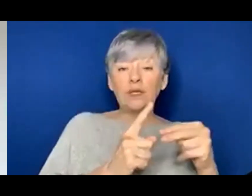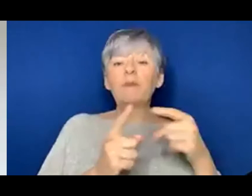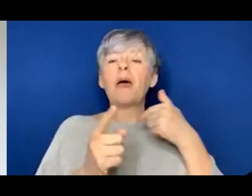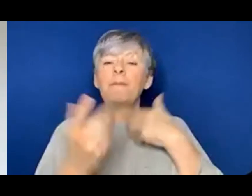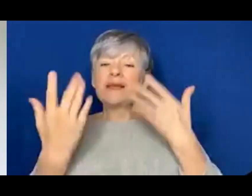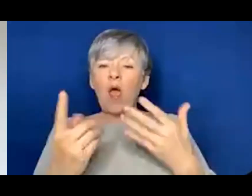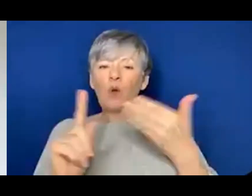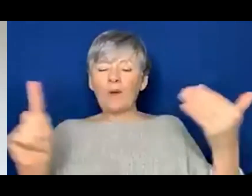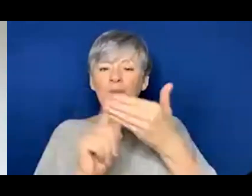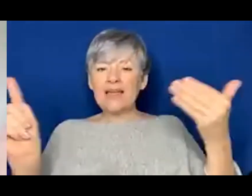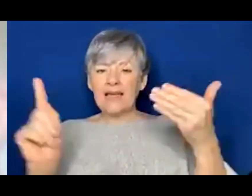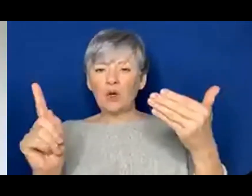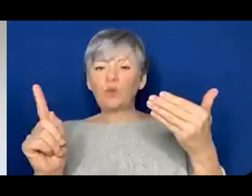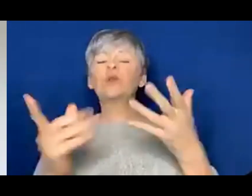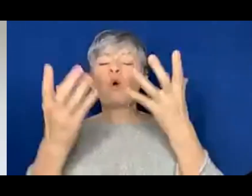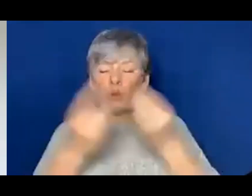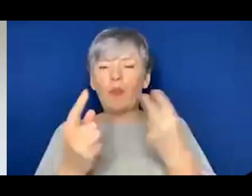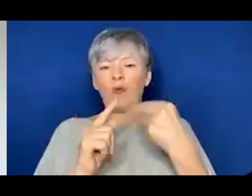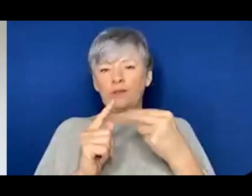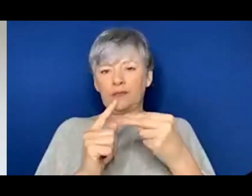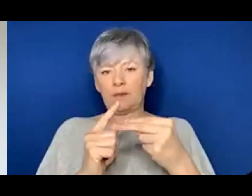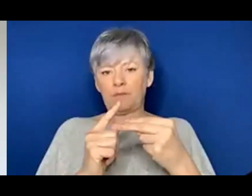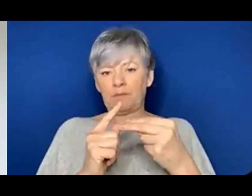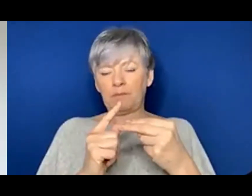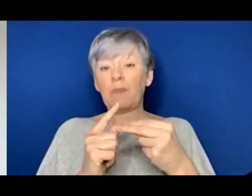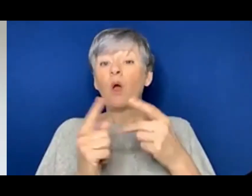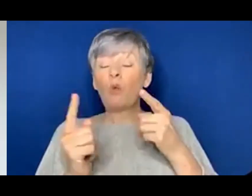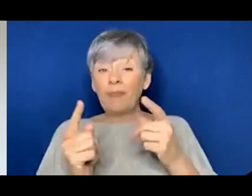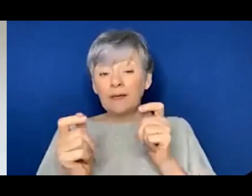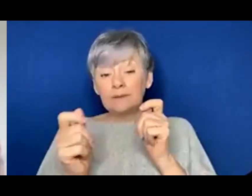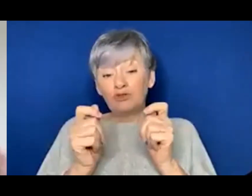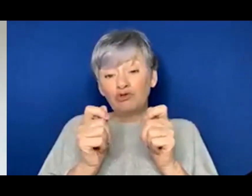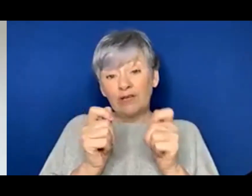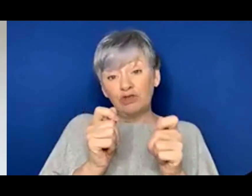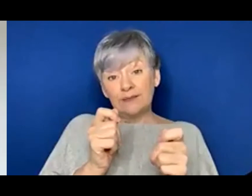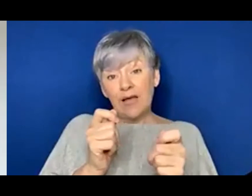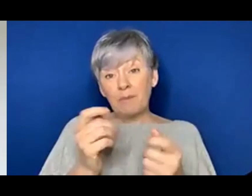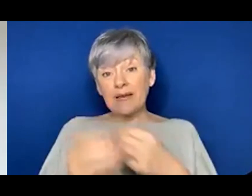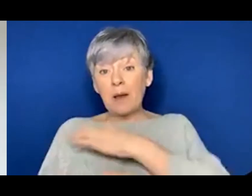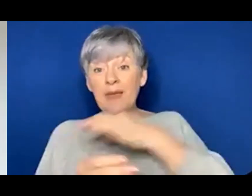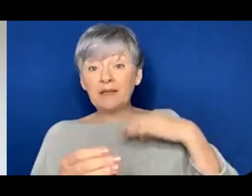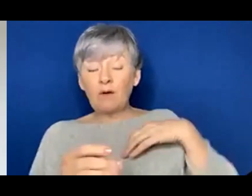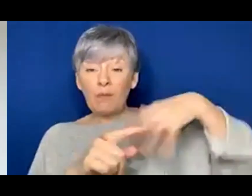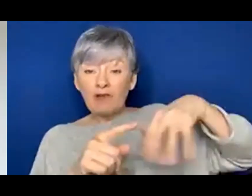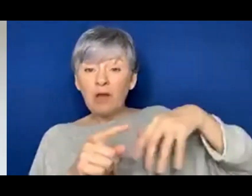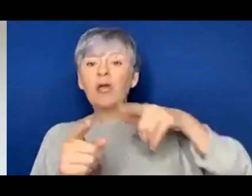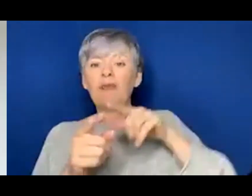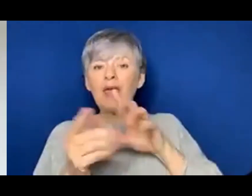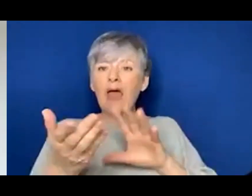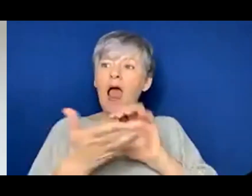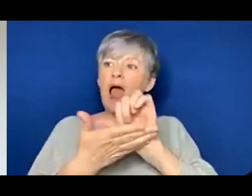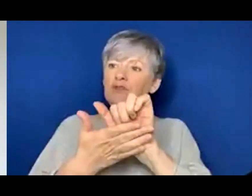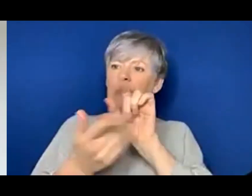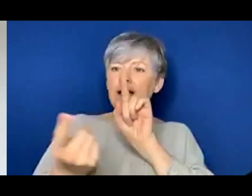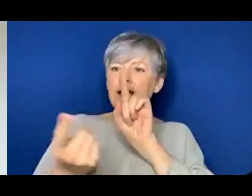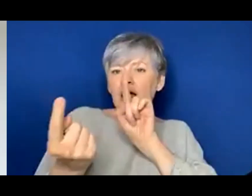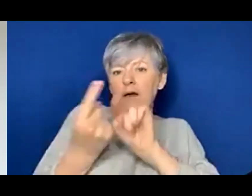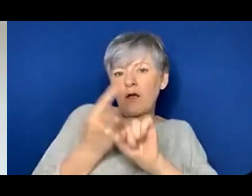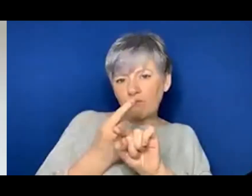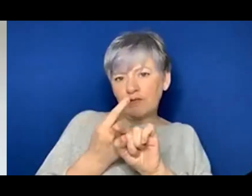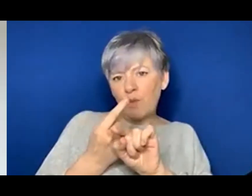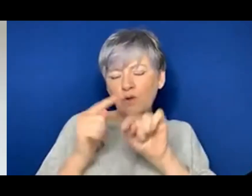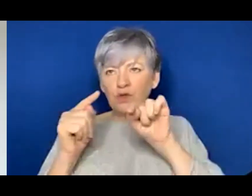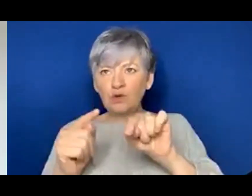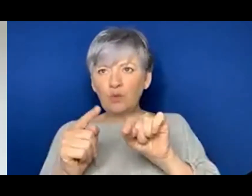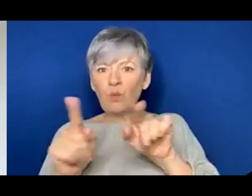With small medical changes, that has a curious cultural response alongside it. For a long time